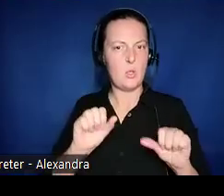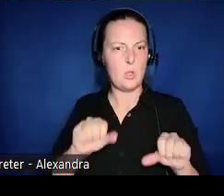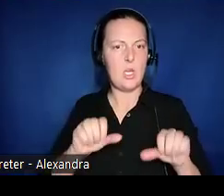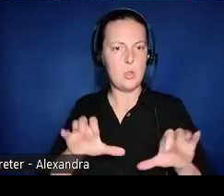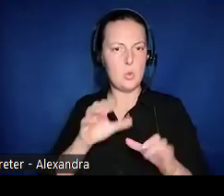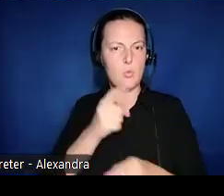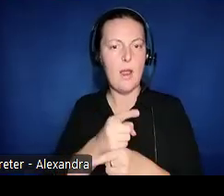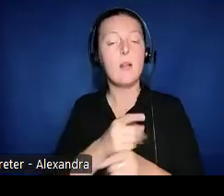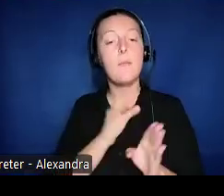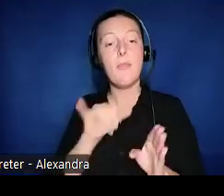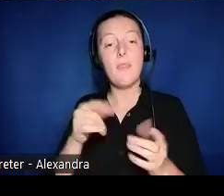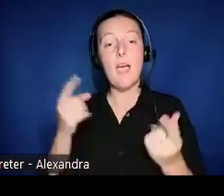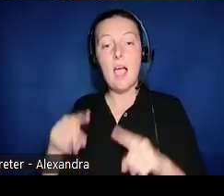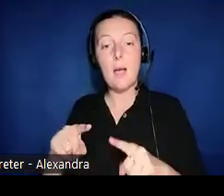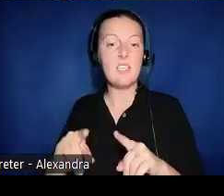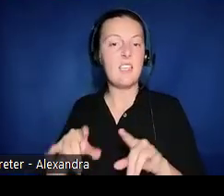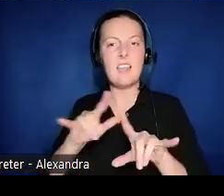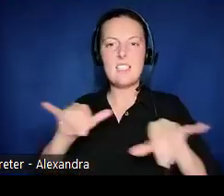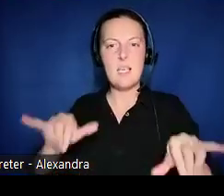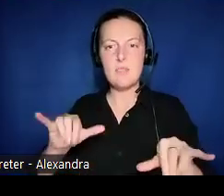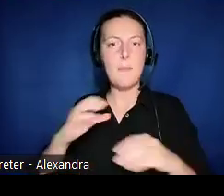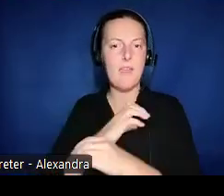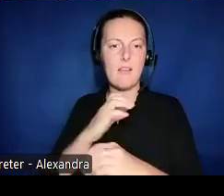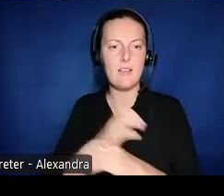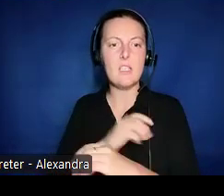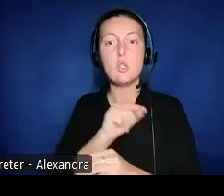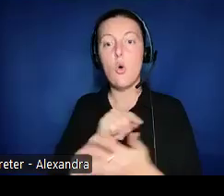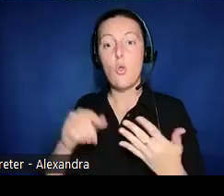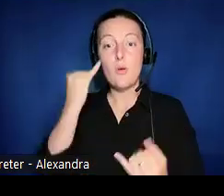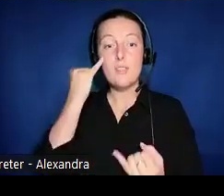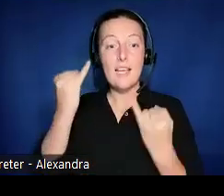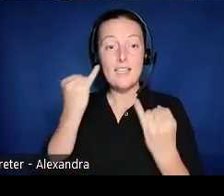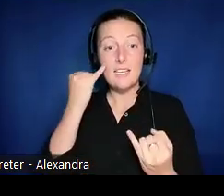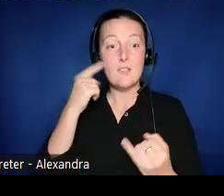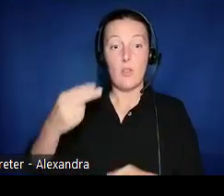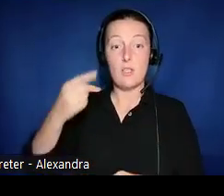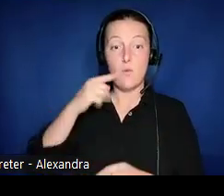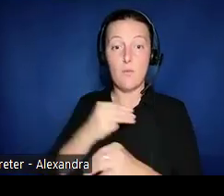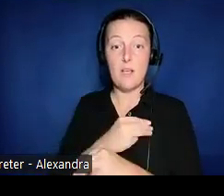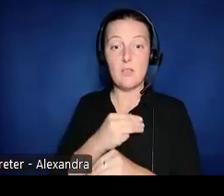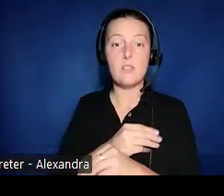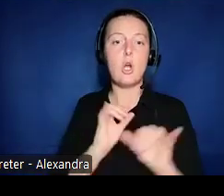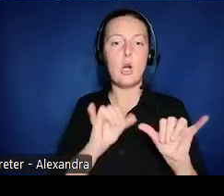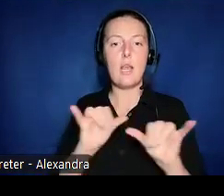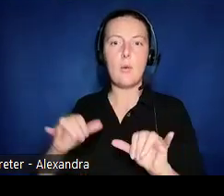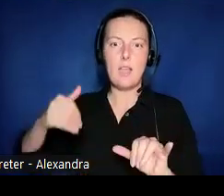in the history of mathematics are equally late to develop. Okay, to give you a sense of what